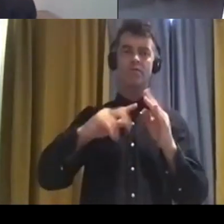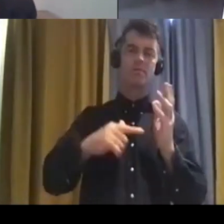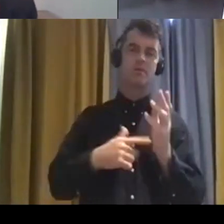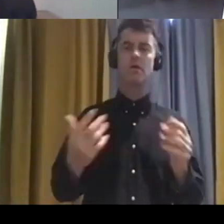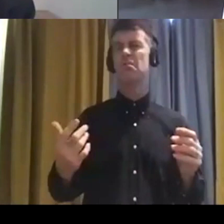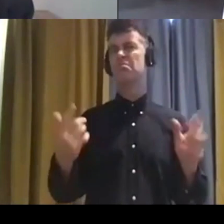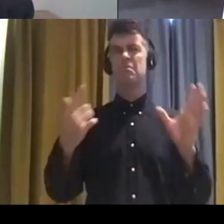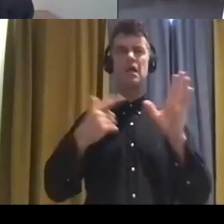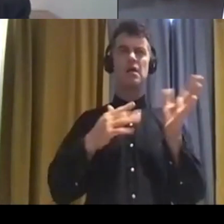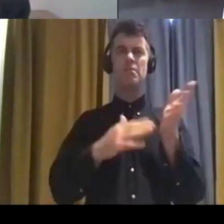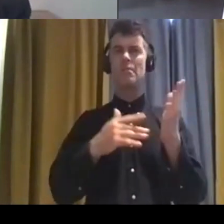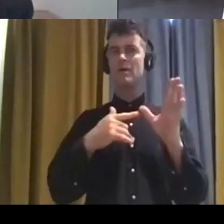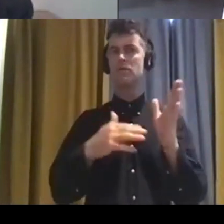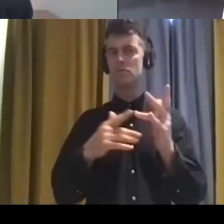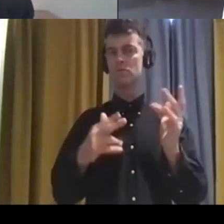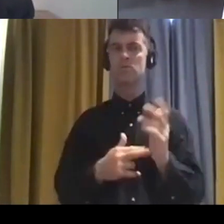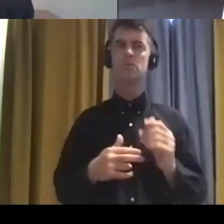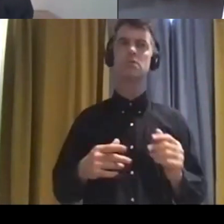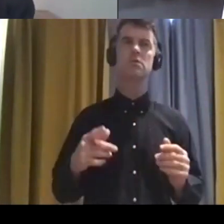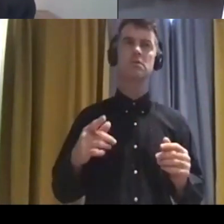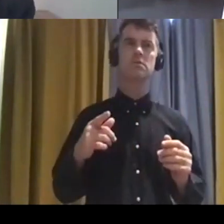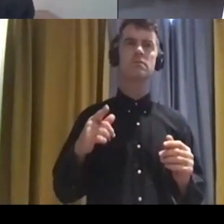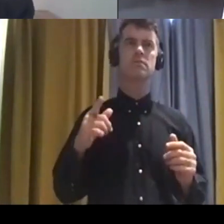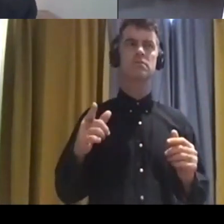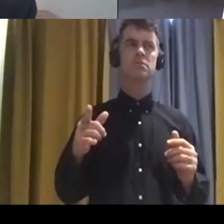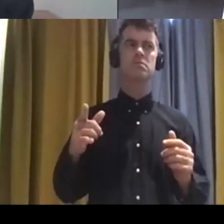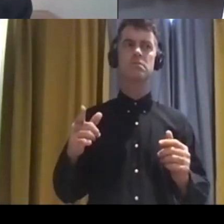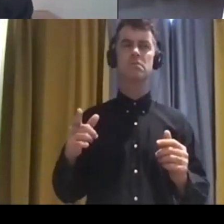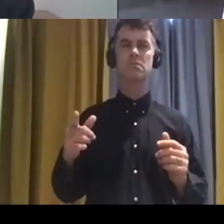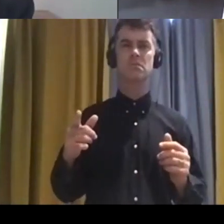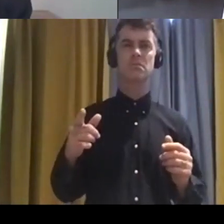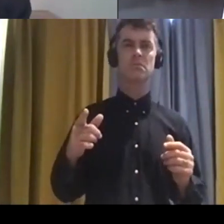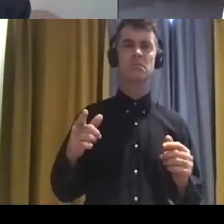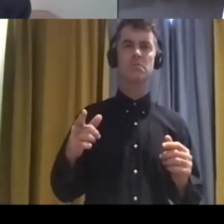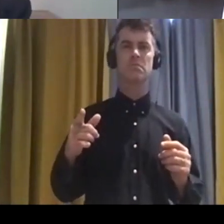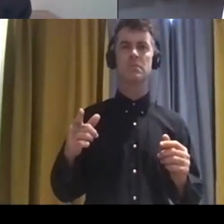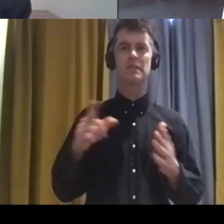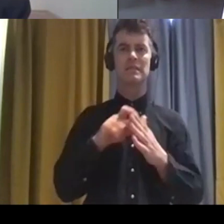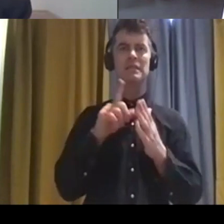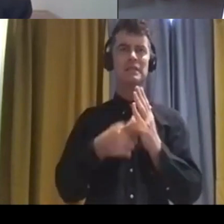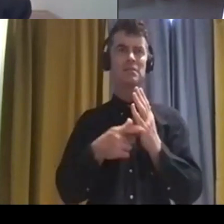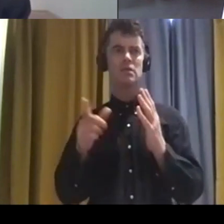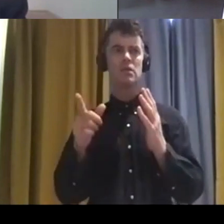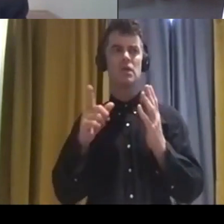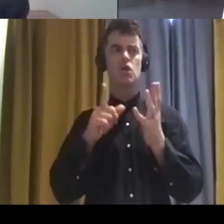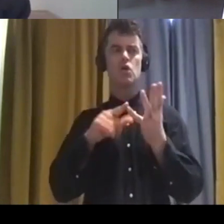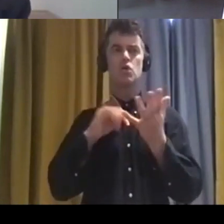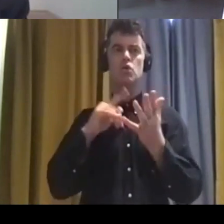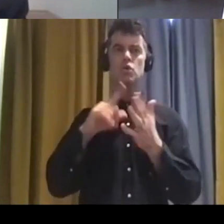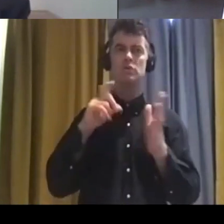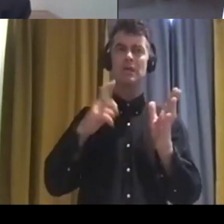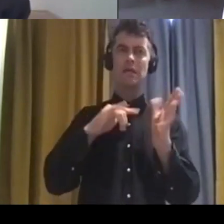Apples, Microsoft, the Amazons, these are the guys that figured out what disability